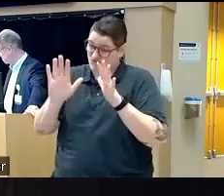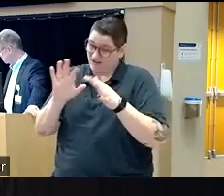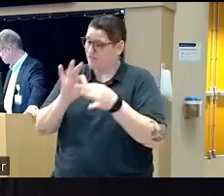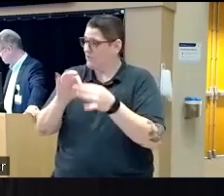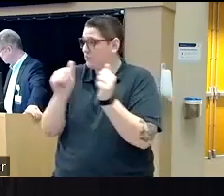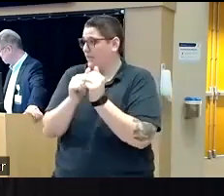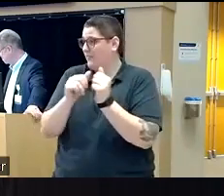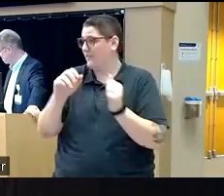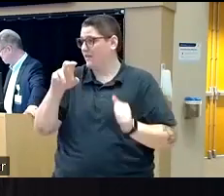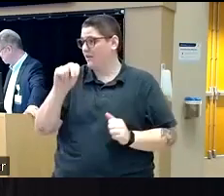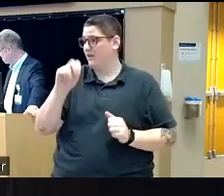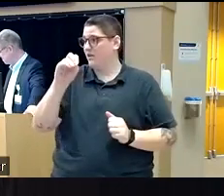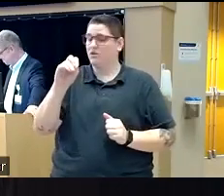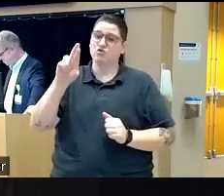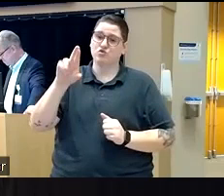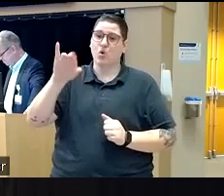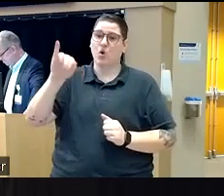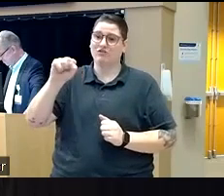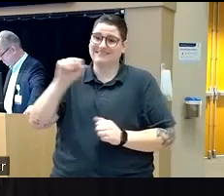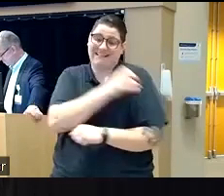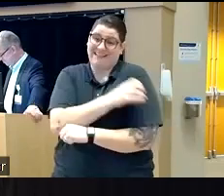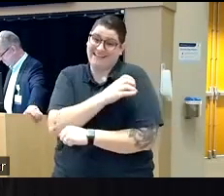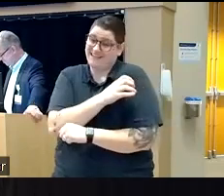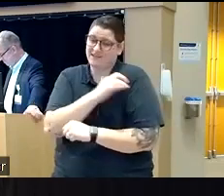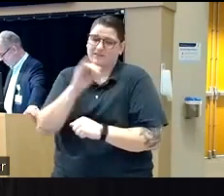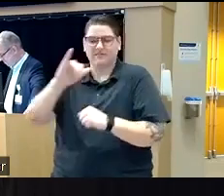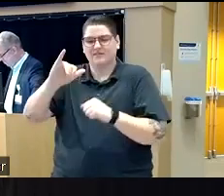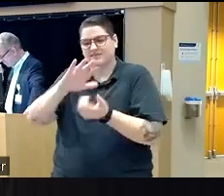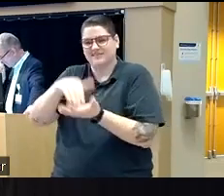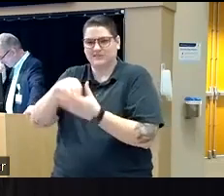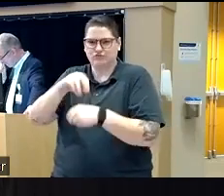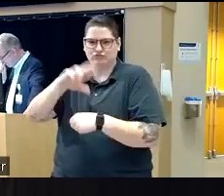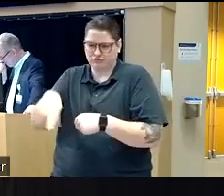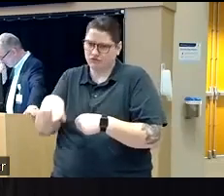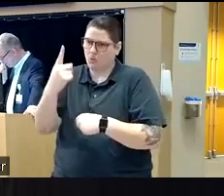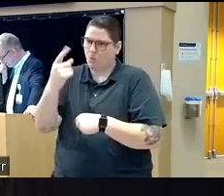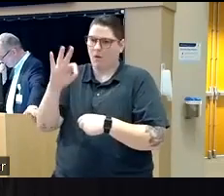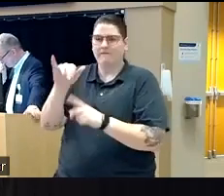the addiction treatment center for in Rochester there are 11 of these addiction treatment centers